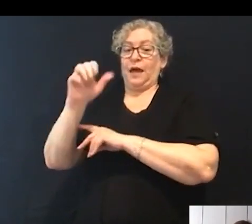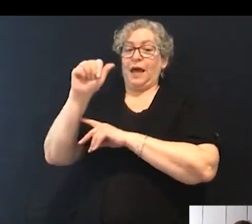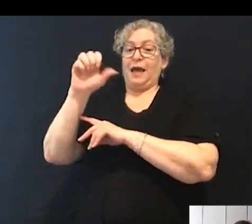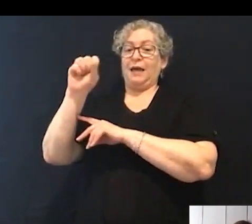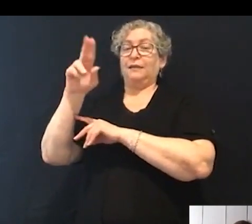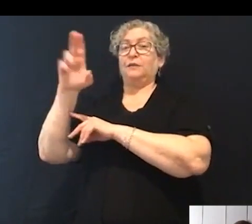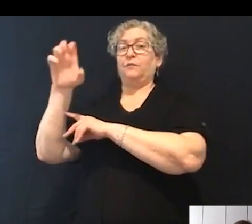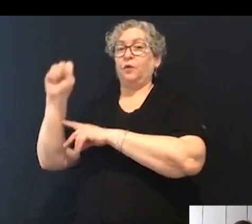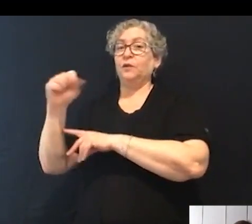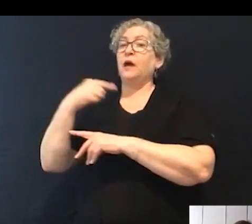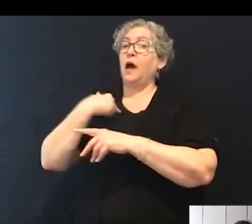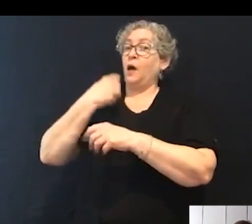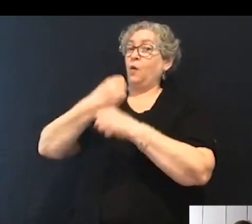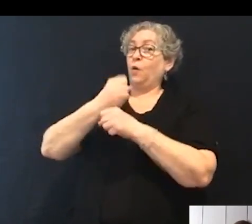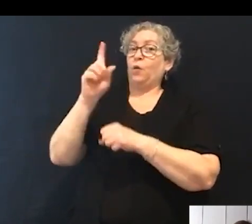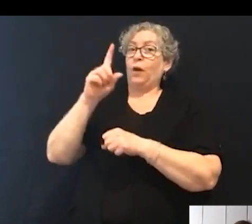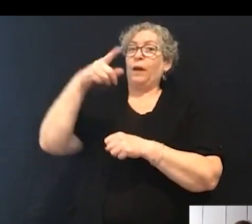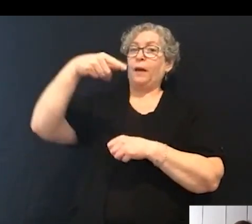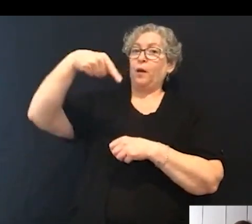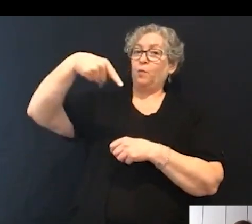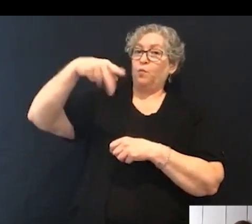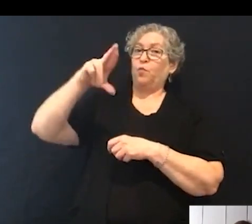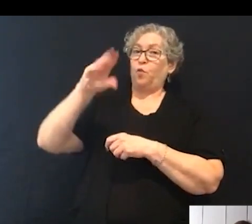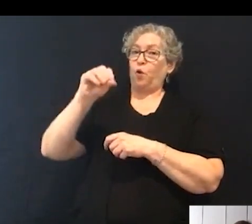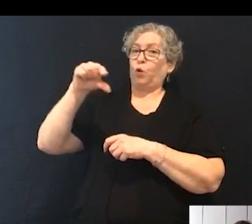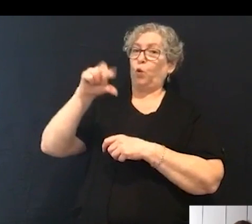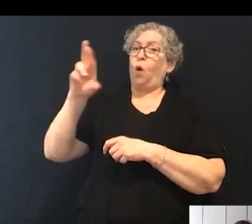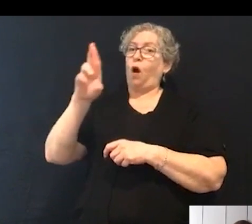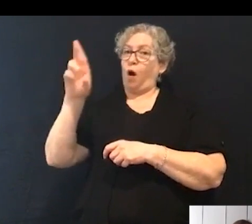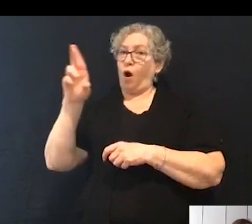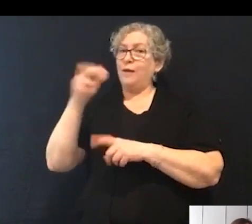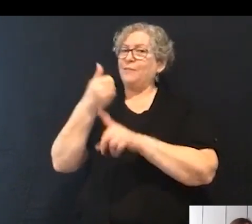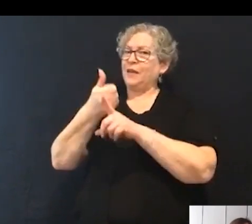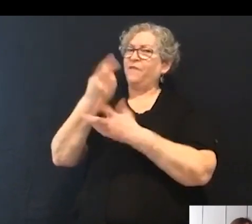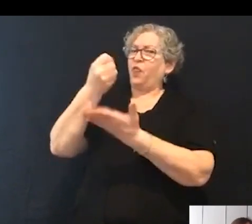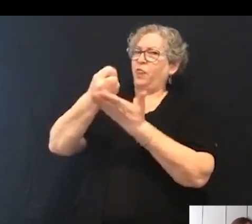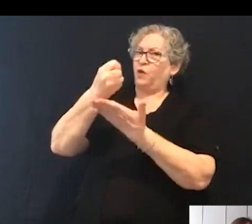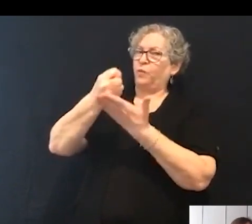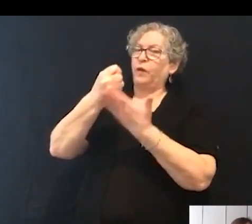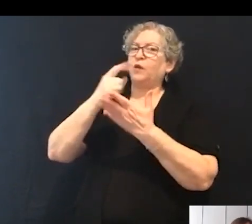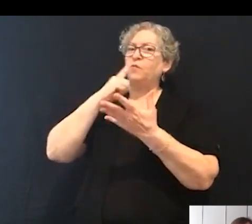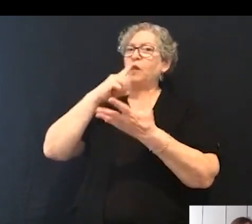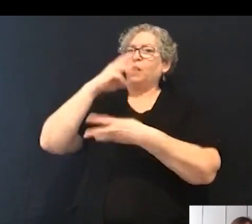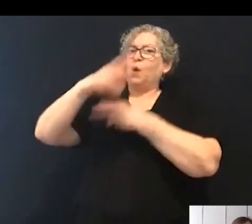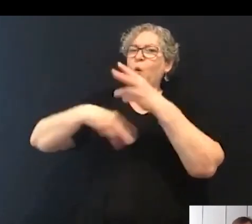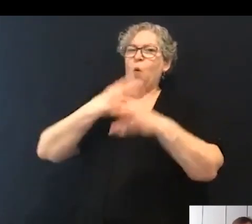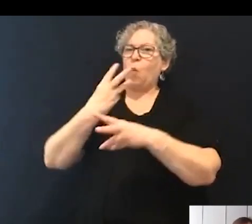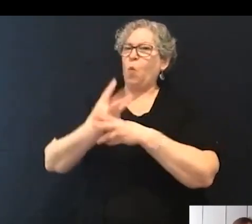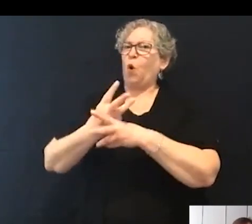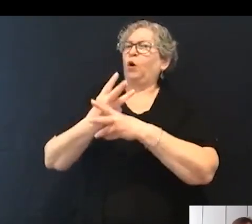at ProQR Therapeutics. ProQR Therapeutics is a globally acting biotech company